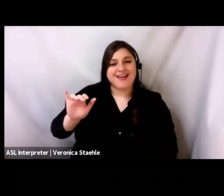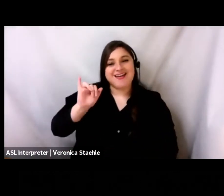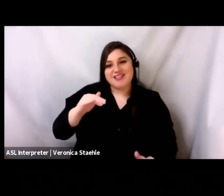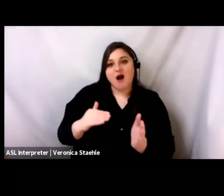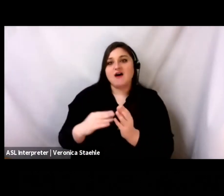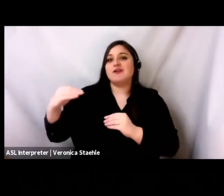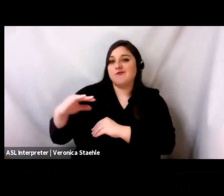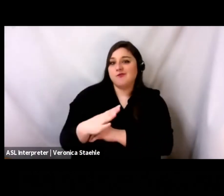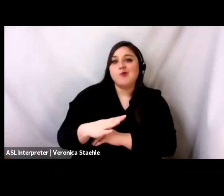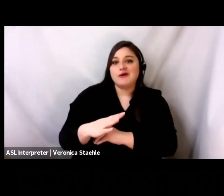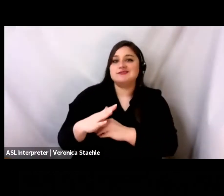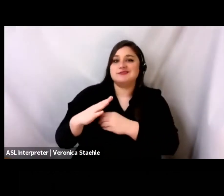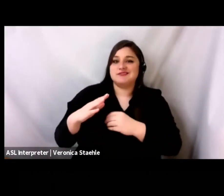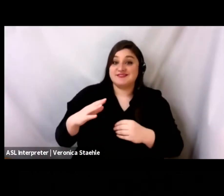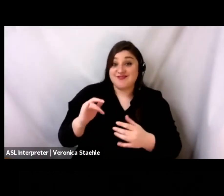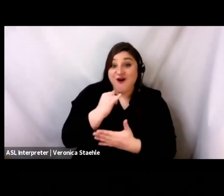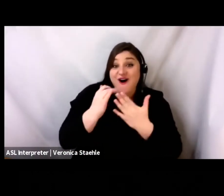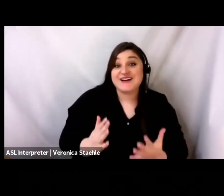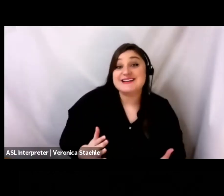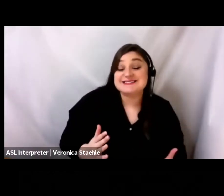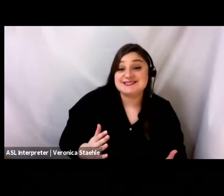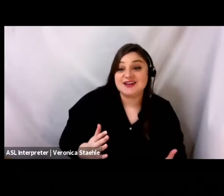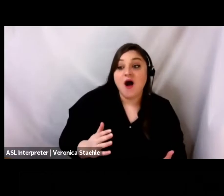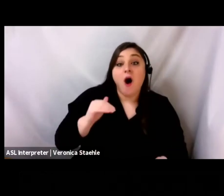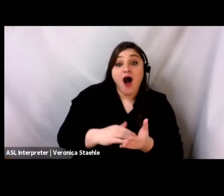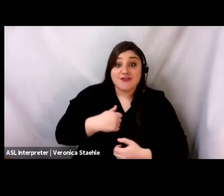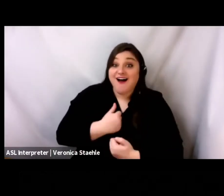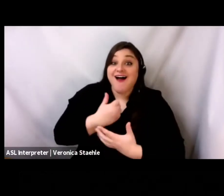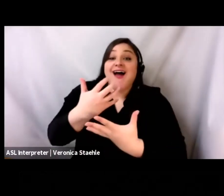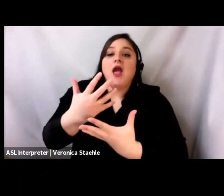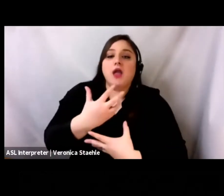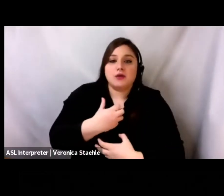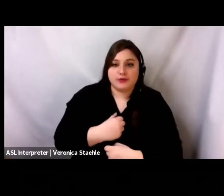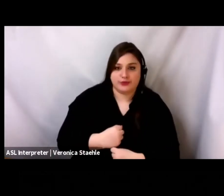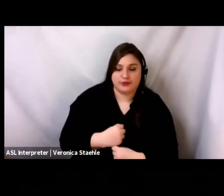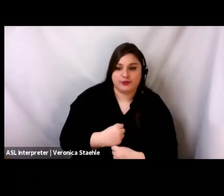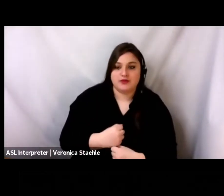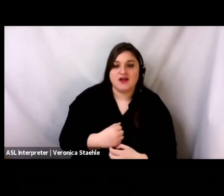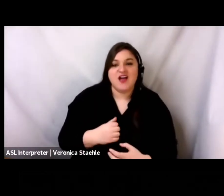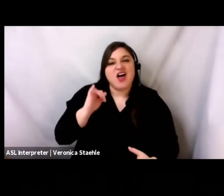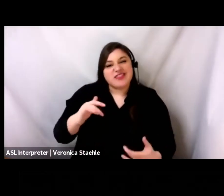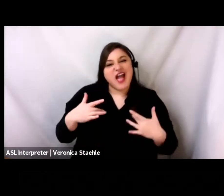I think it's often accompanied by sort of the 1‑2 punch of the imposter syndrome.